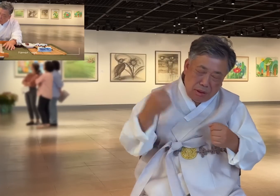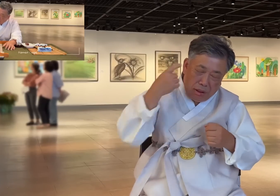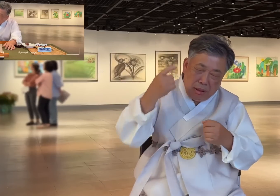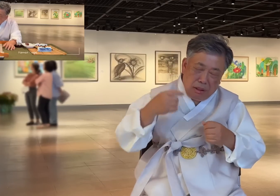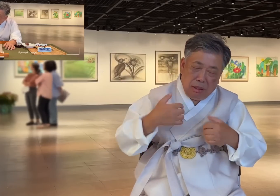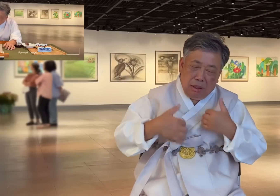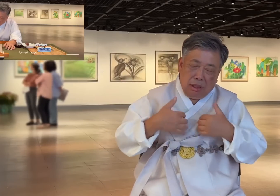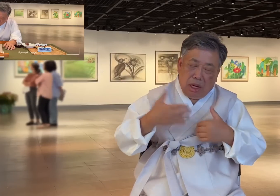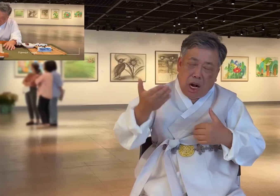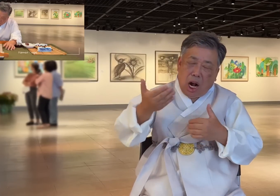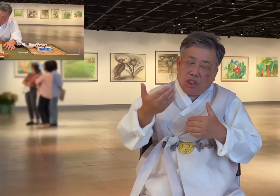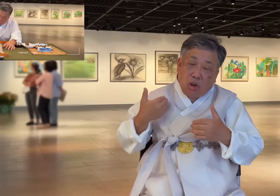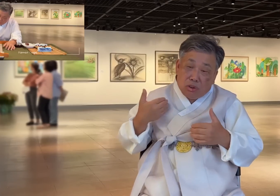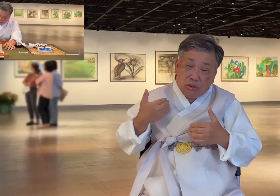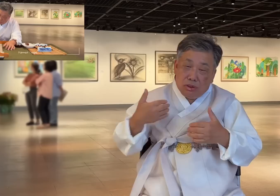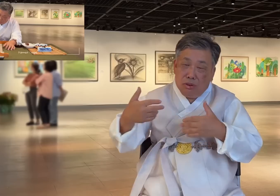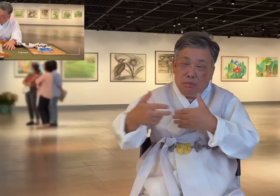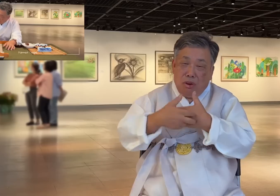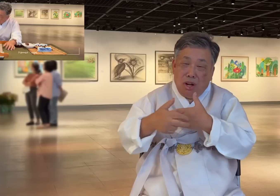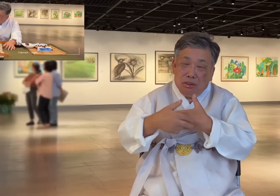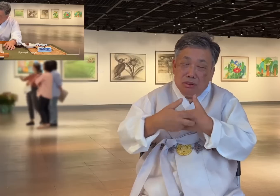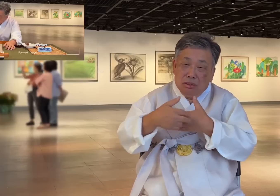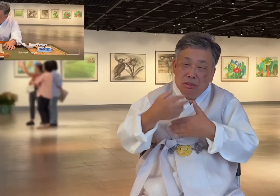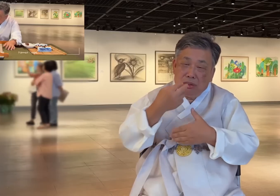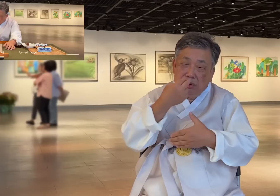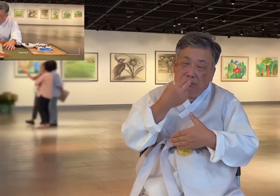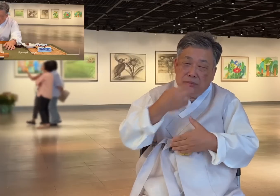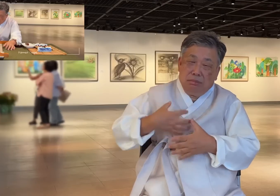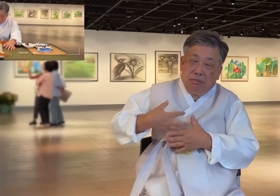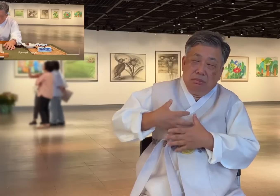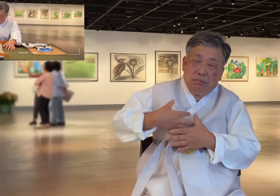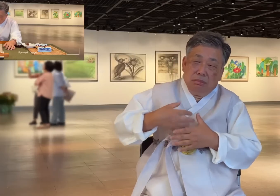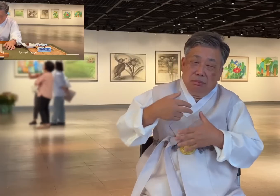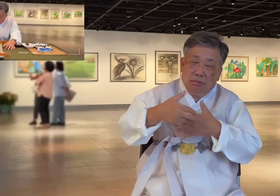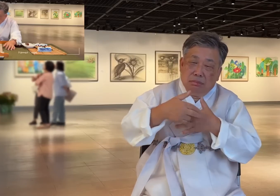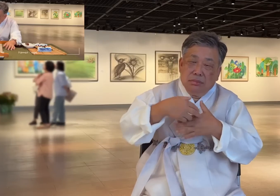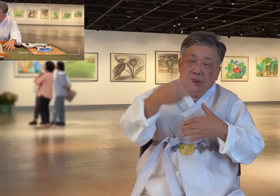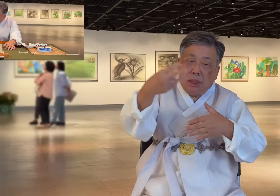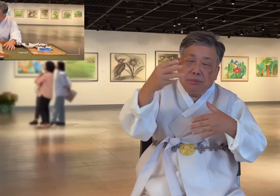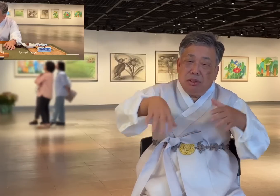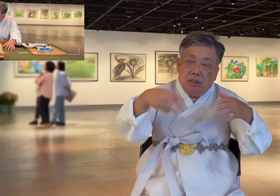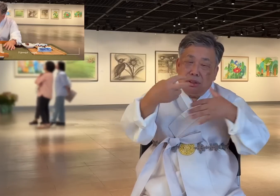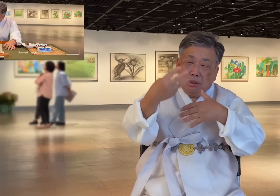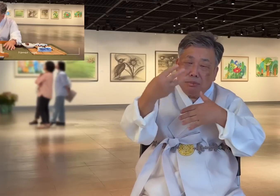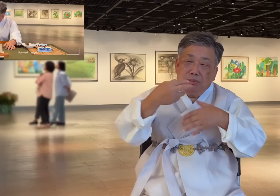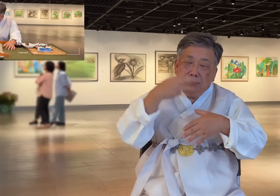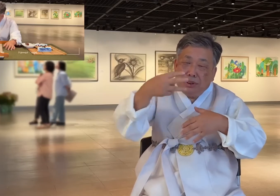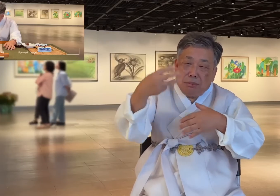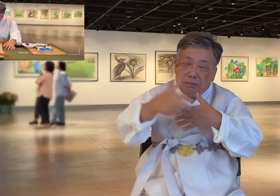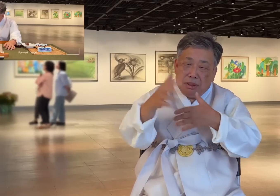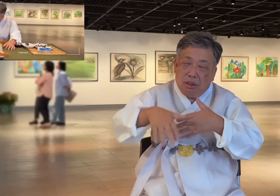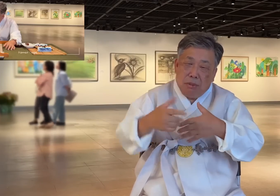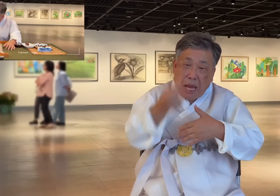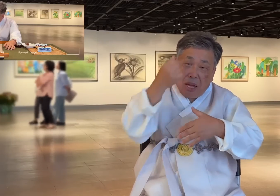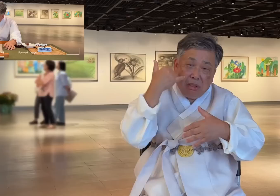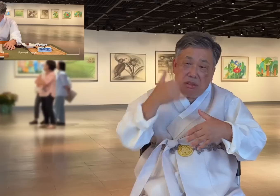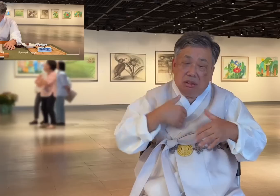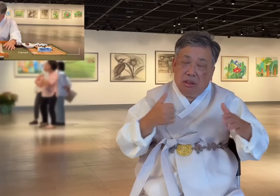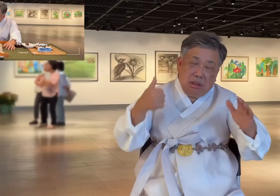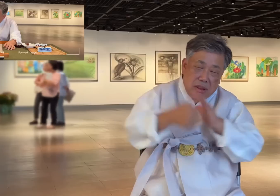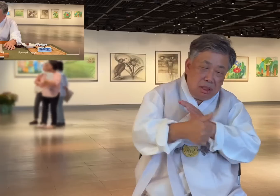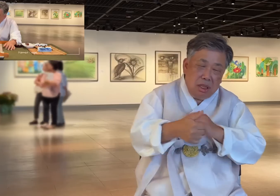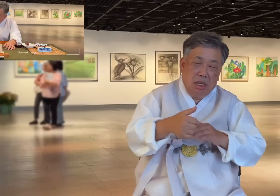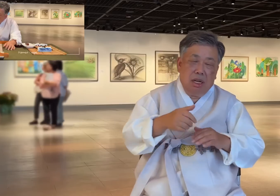I received an urgent call from the hospital and rushed to the hospital.